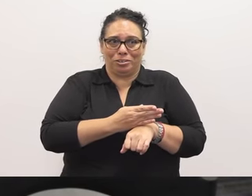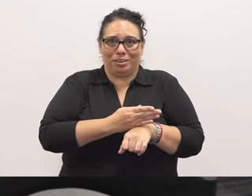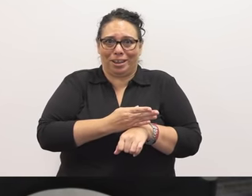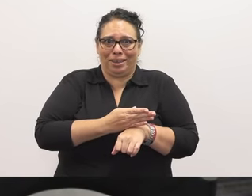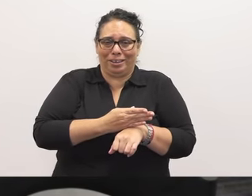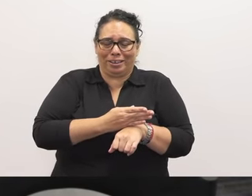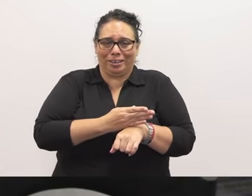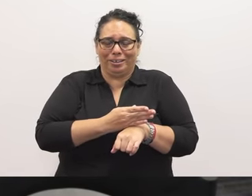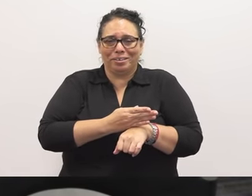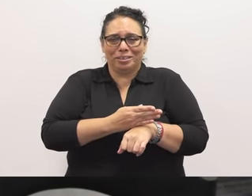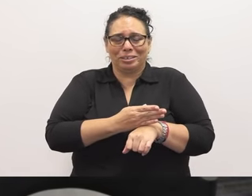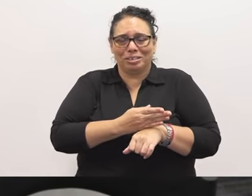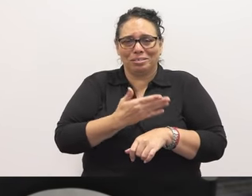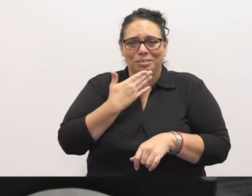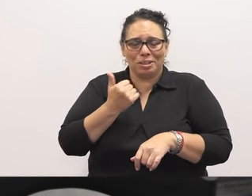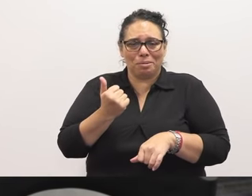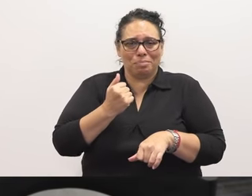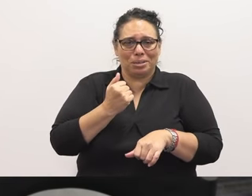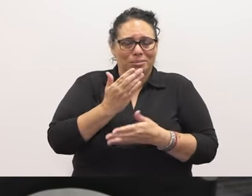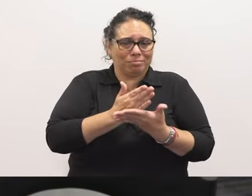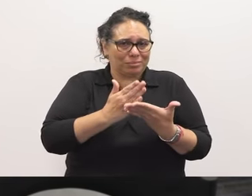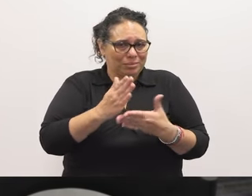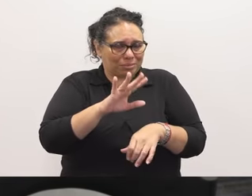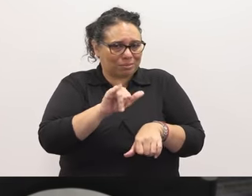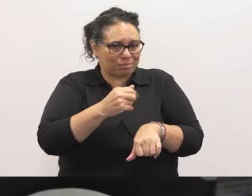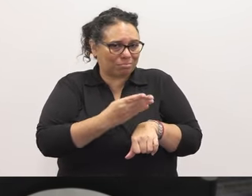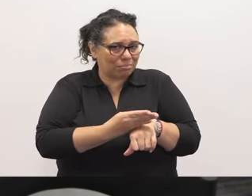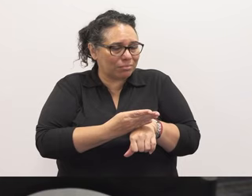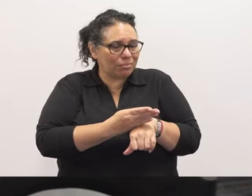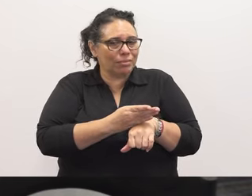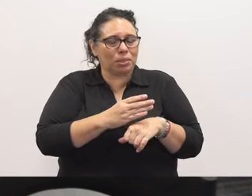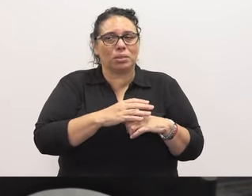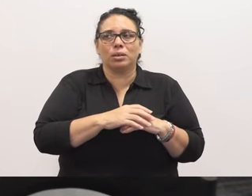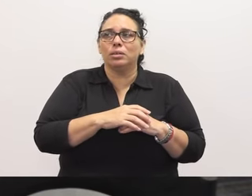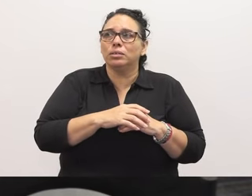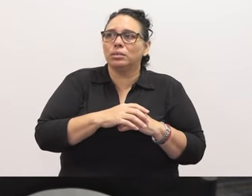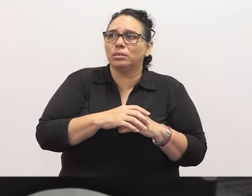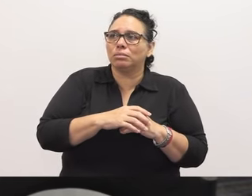but the best part of my job comes on a Saturday afternoon